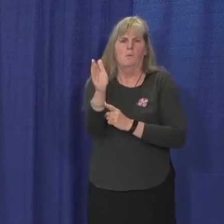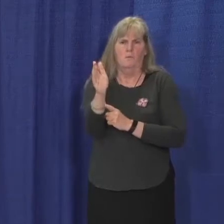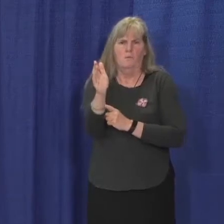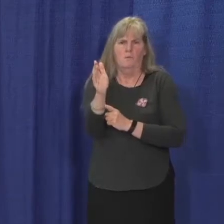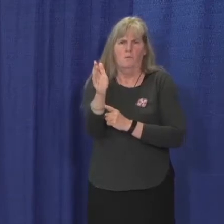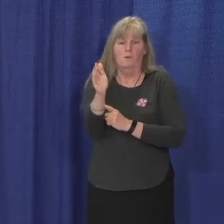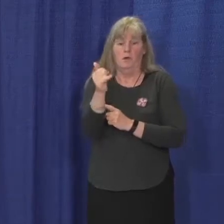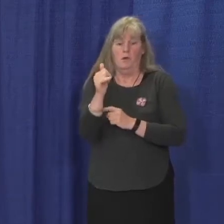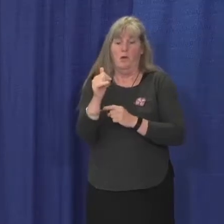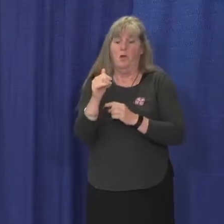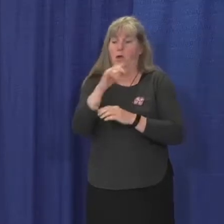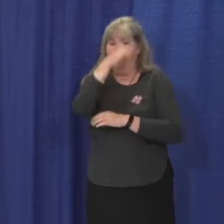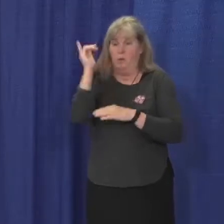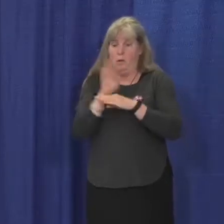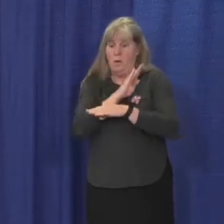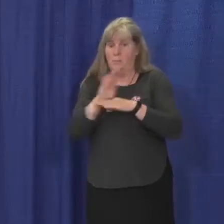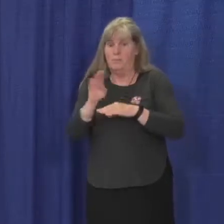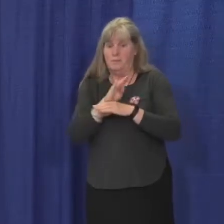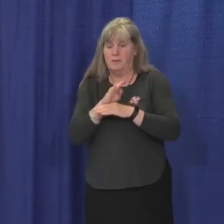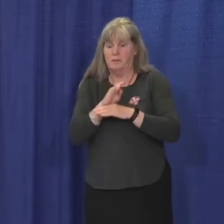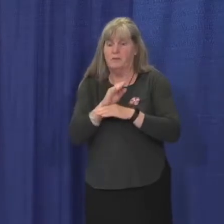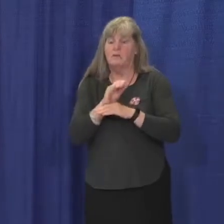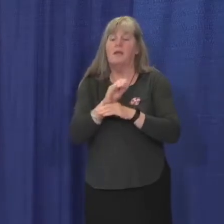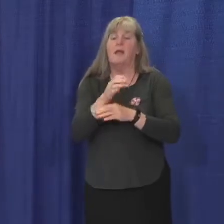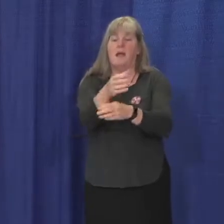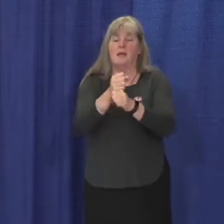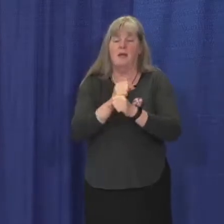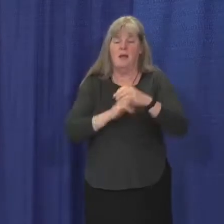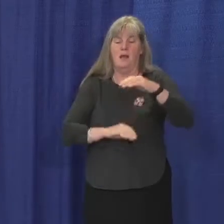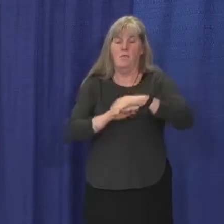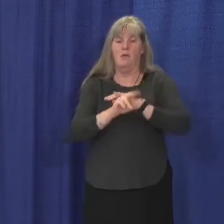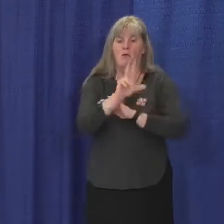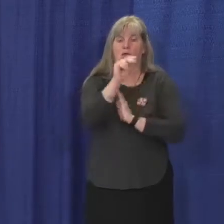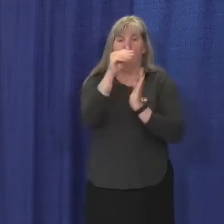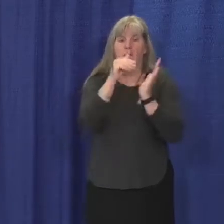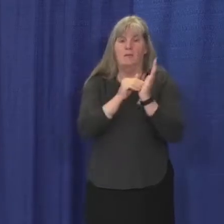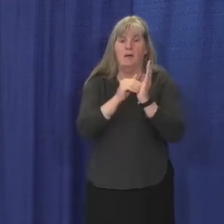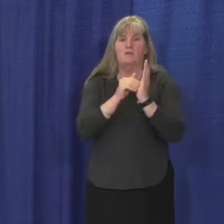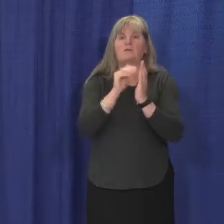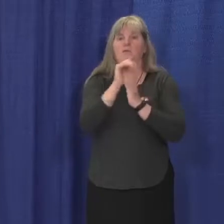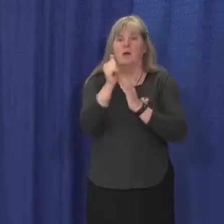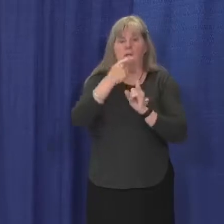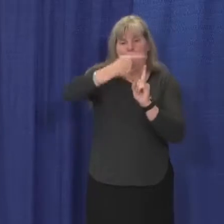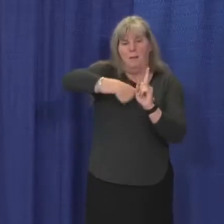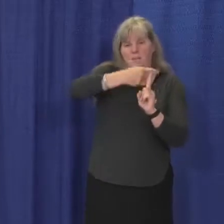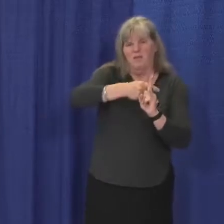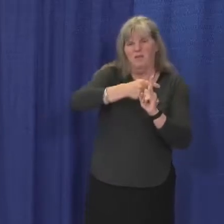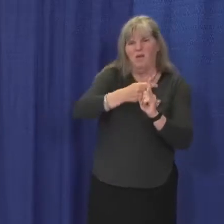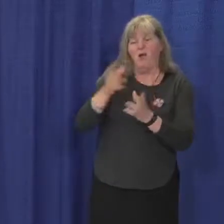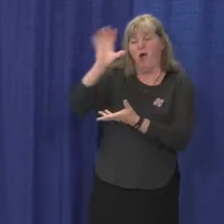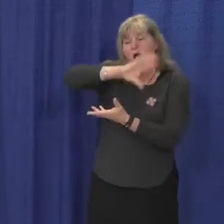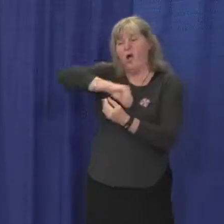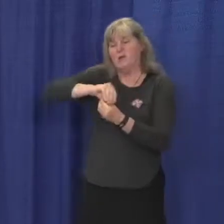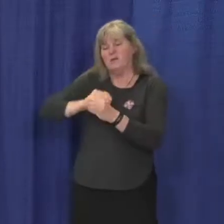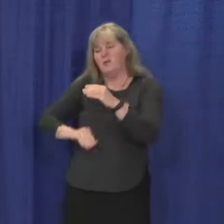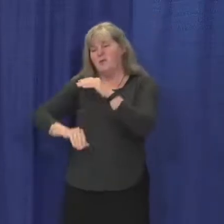of September of 2021. Eligible Yukon businesses may receive up to $30,000 per month